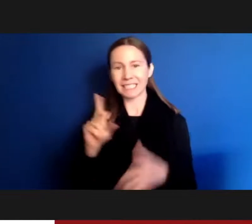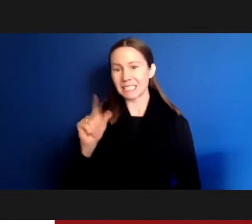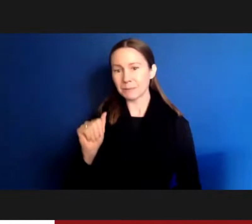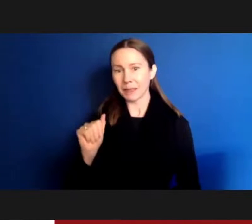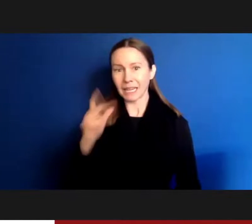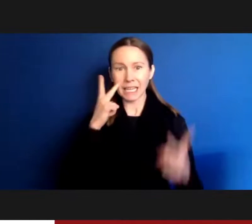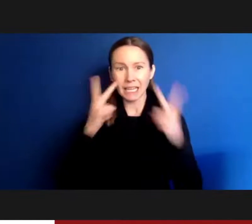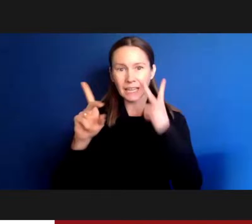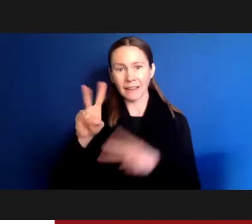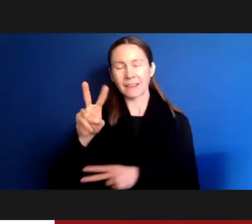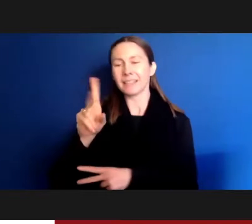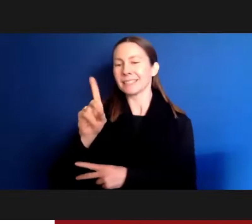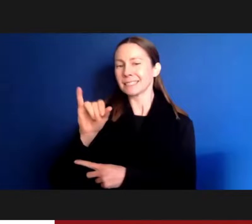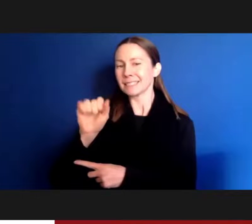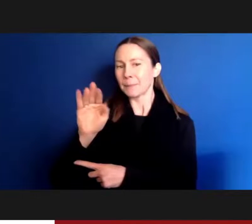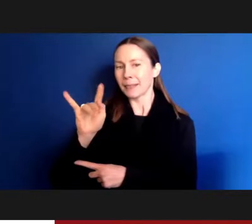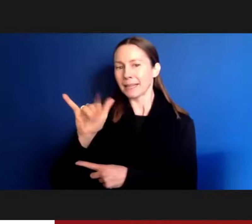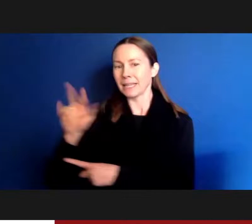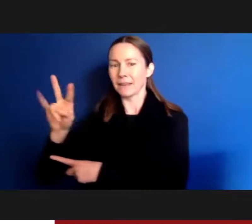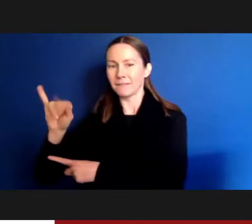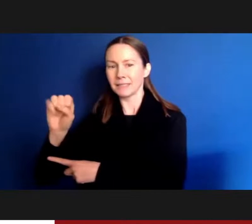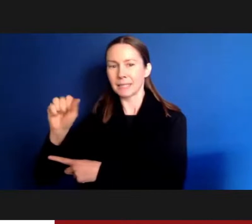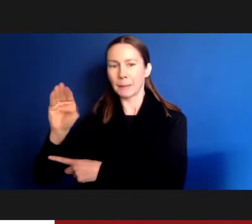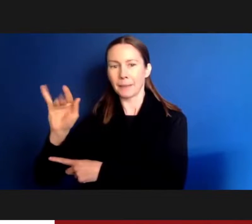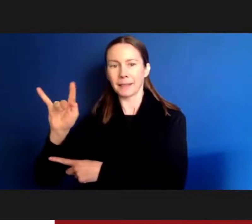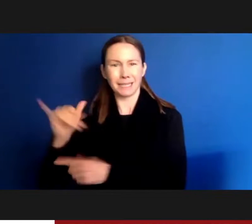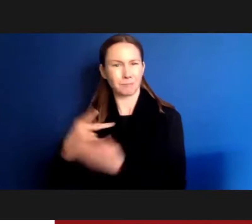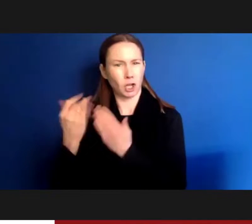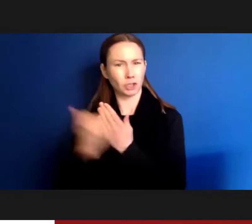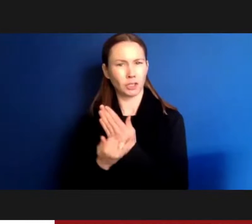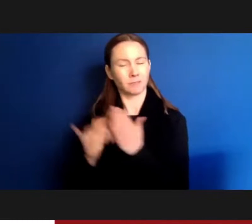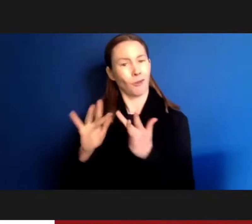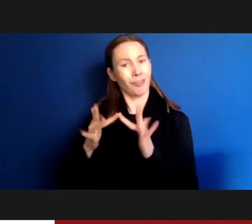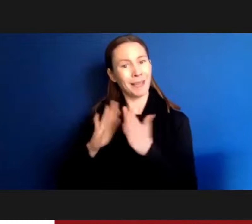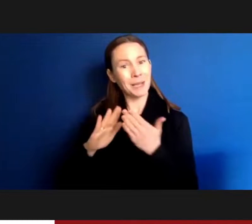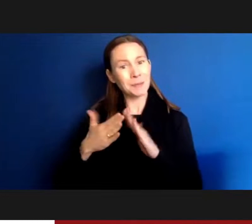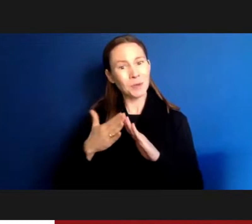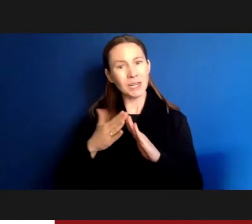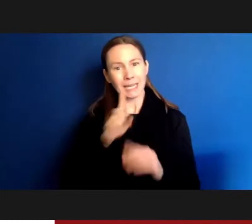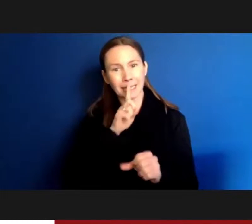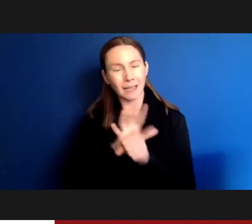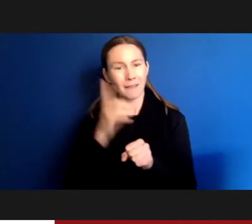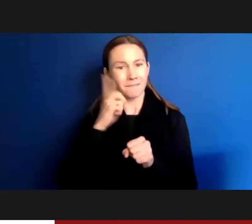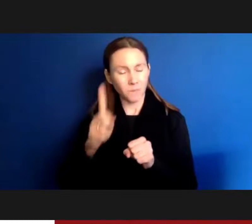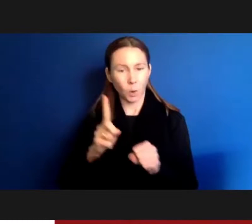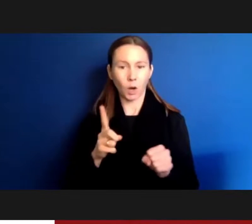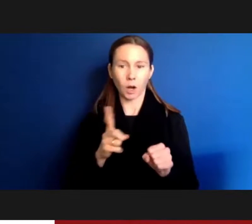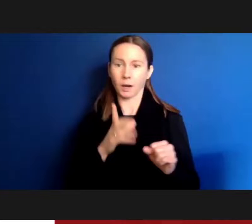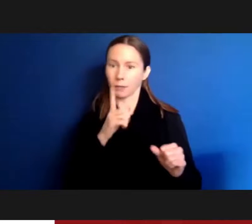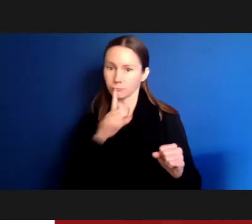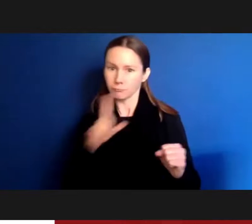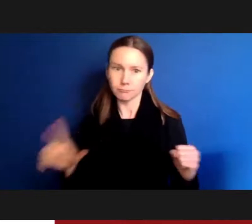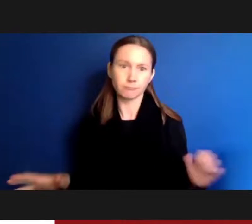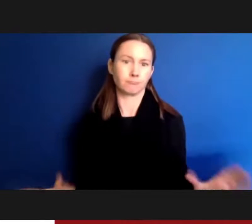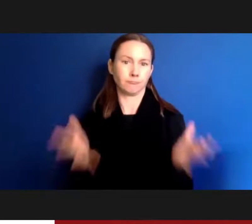Project, an online community dedicated to creating, sharing, and amplifying disability media